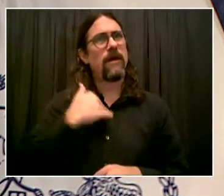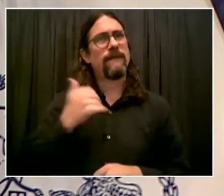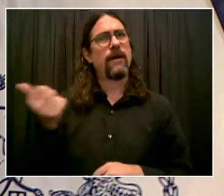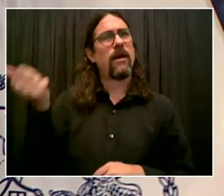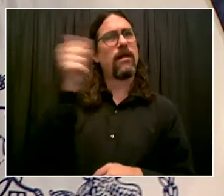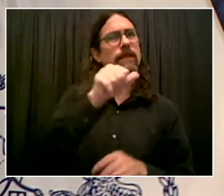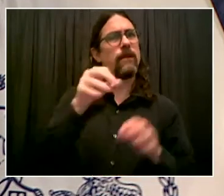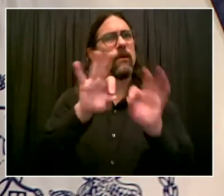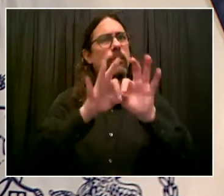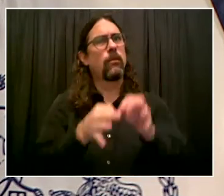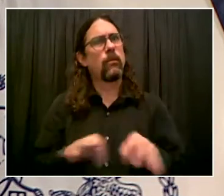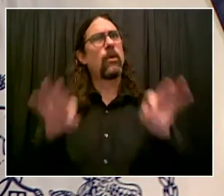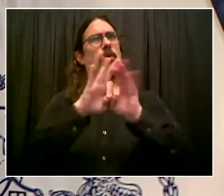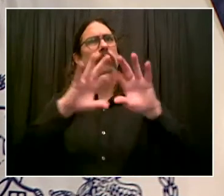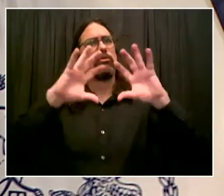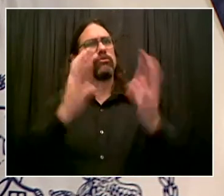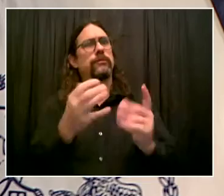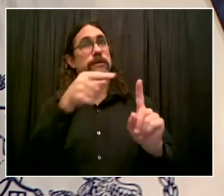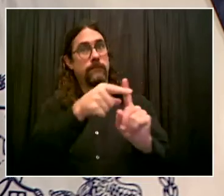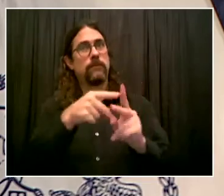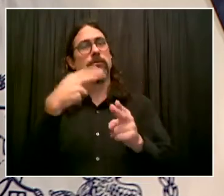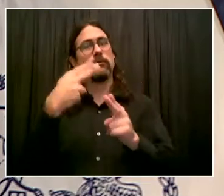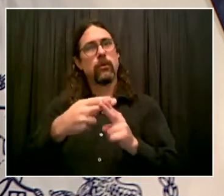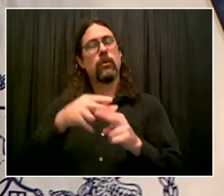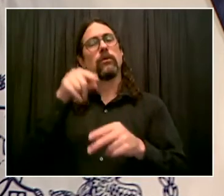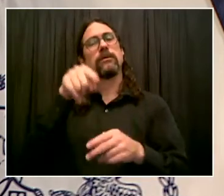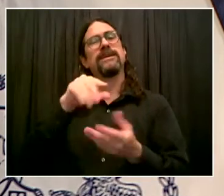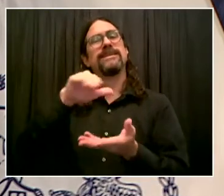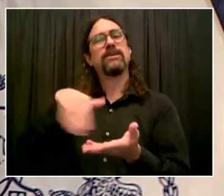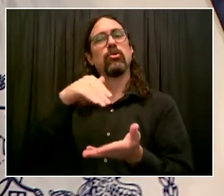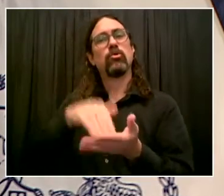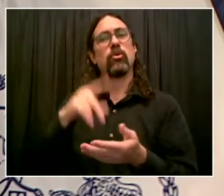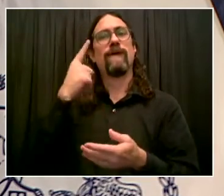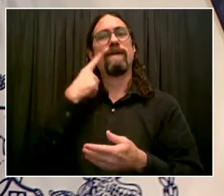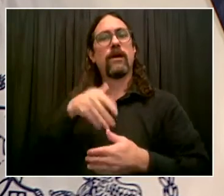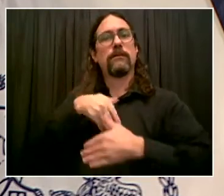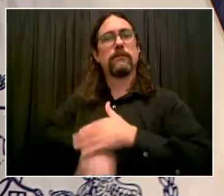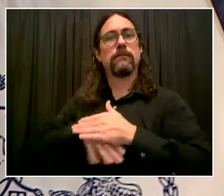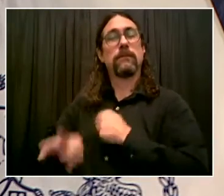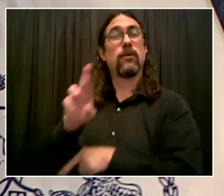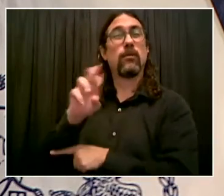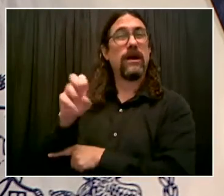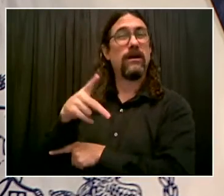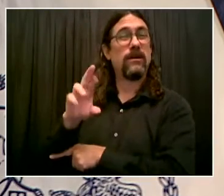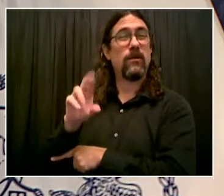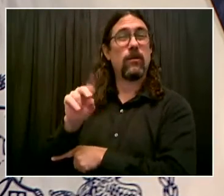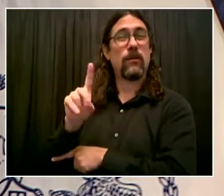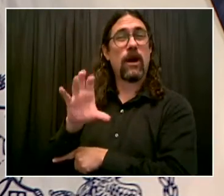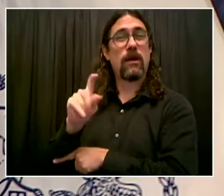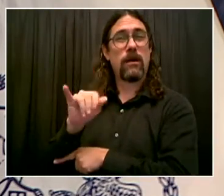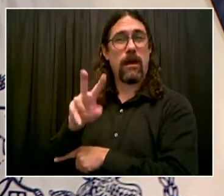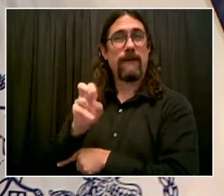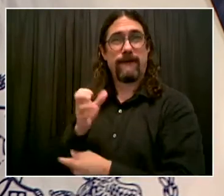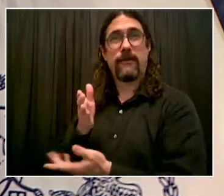ANOTHER POWERFUL GROUP THAT HAS DONE IMPORTANT WORK, THE CENTER FOR RROEPDUCTIVE RIGHTS. I WANT